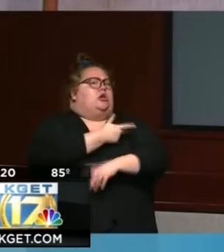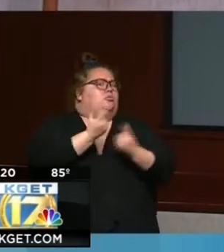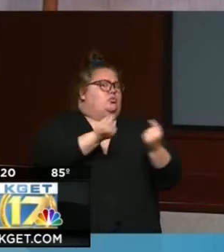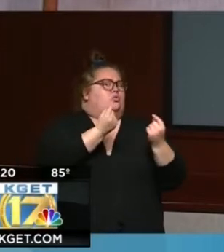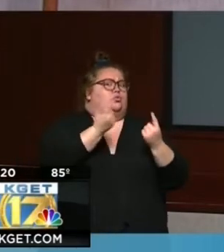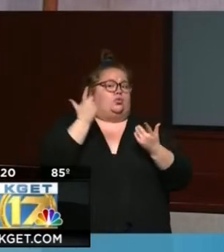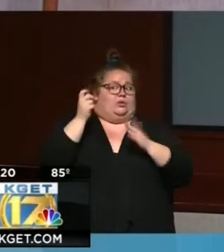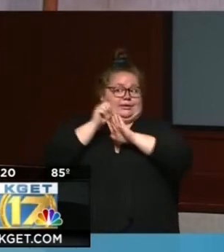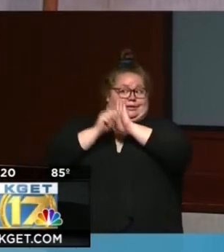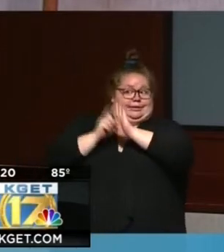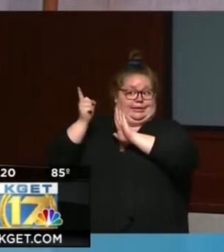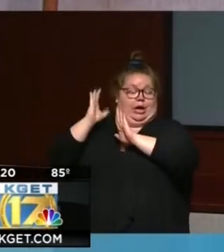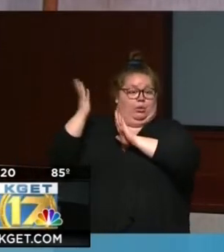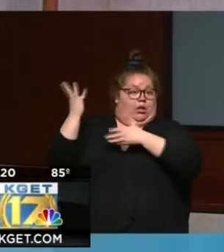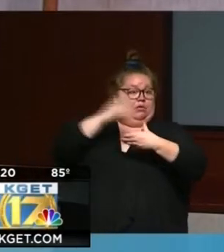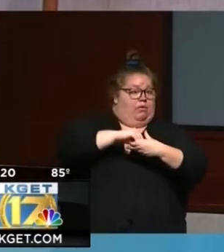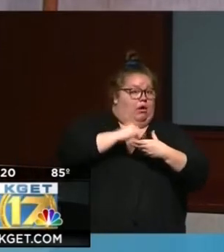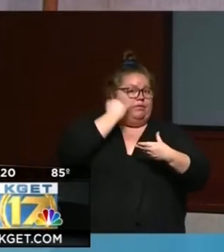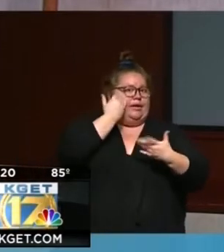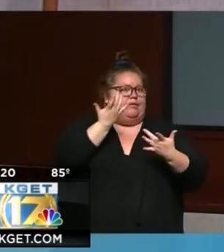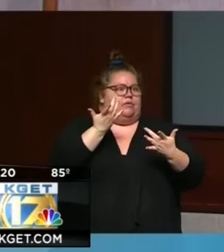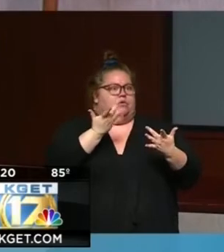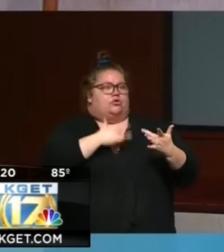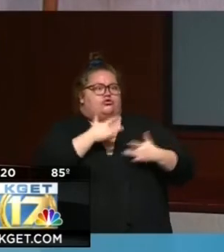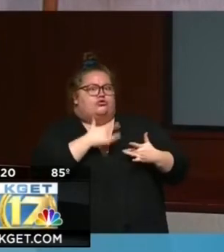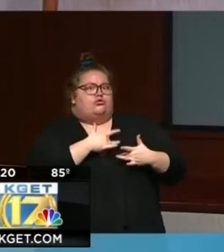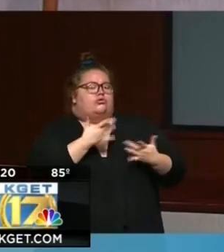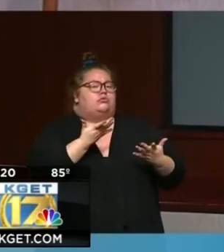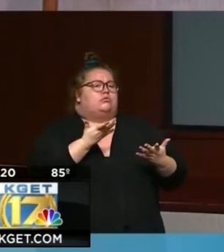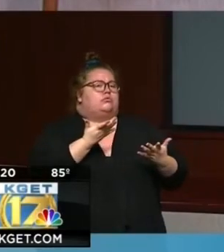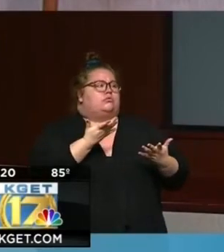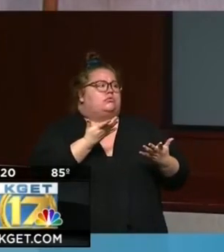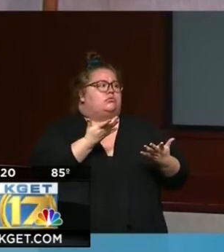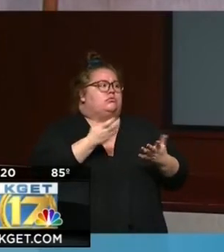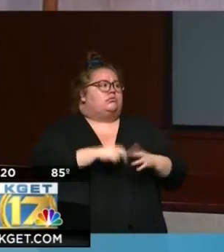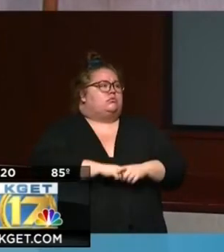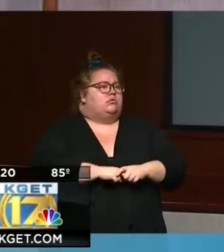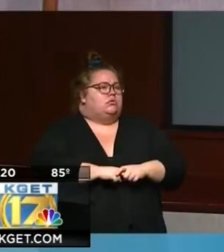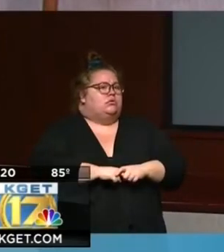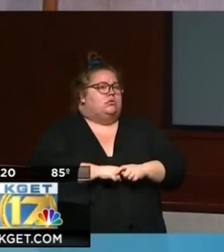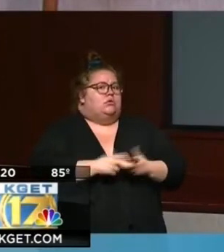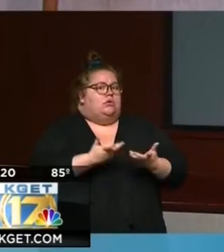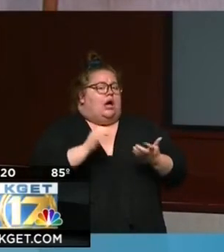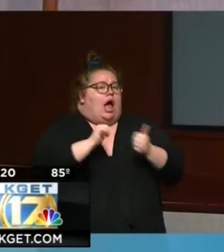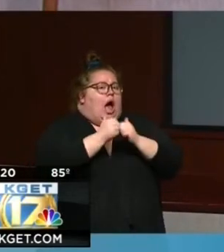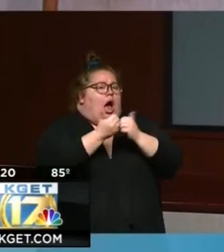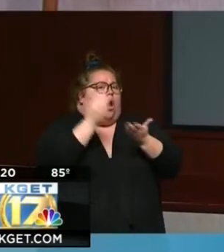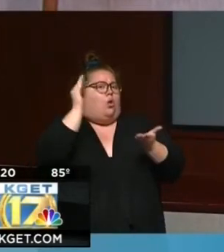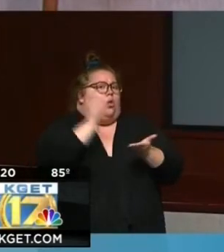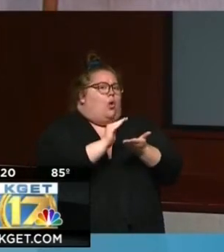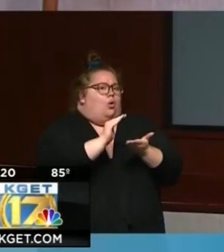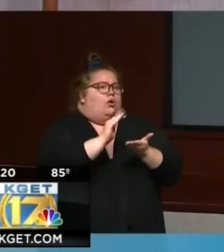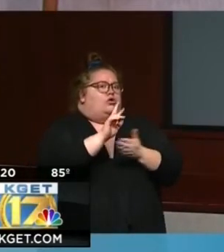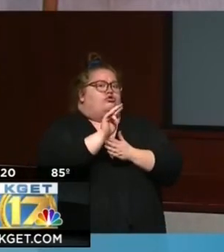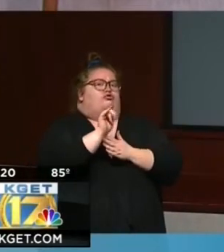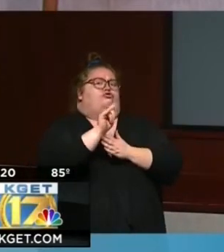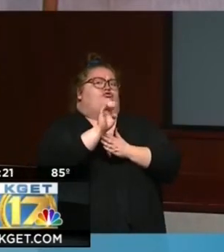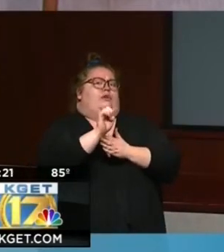TARGET BELOW 10%. WHAT DOES THAT MEAN FOR OUR HOSPITALS AND CAN THE STATE TAKE ANY ACTION, AS FAR AS YOU KNOW?